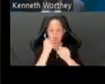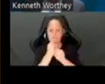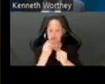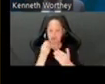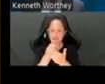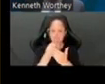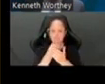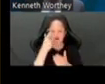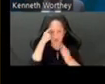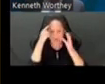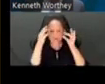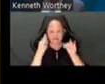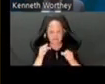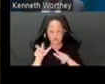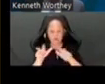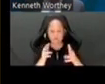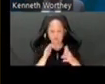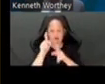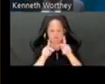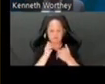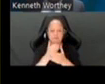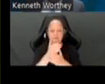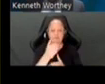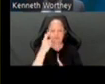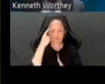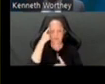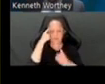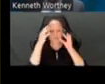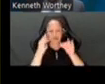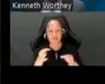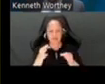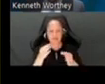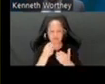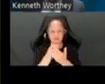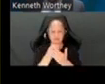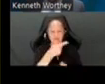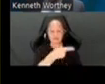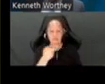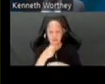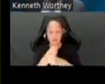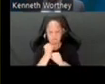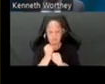decision. It walks people through the financial decisions that they are making. There's also